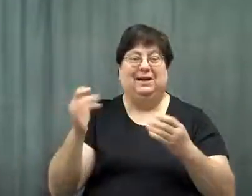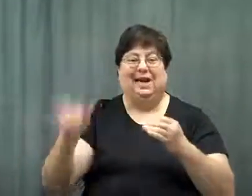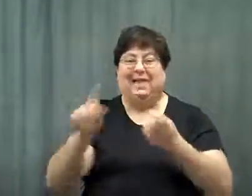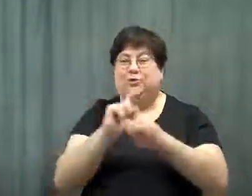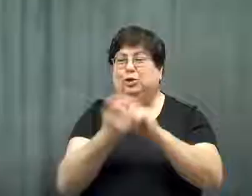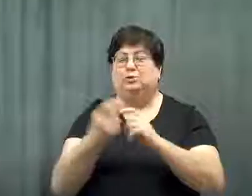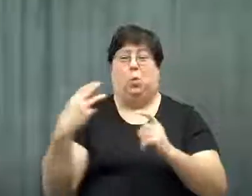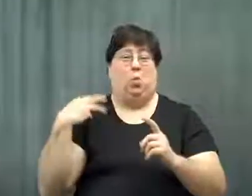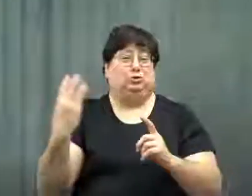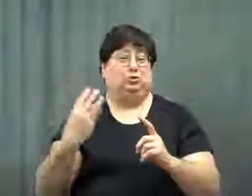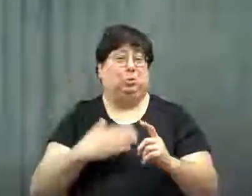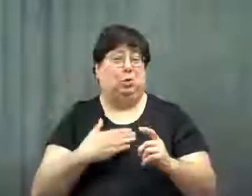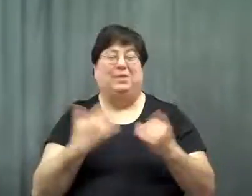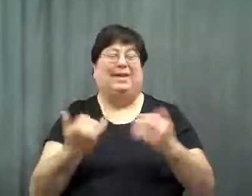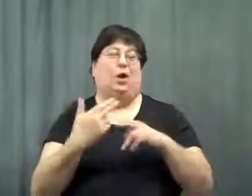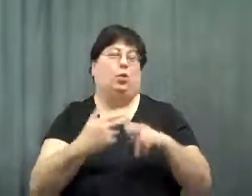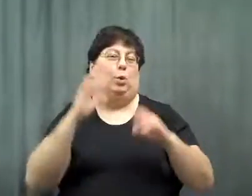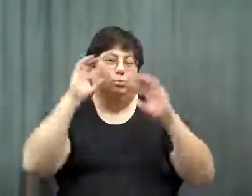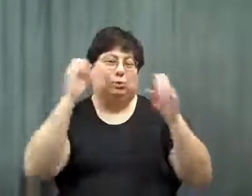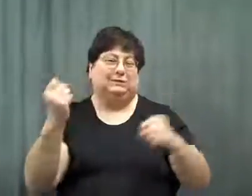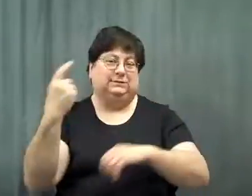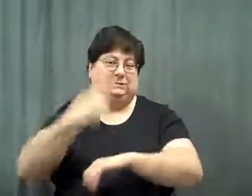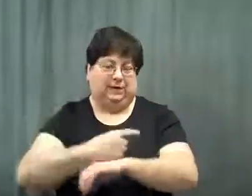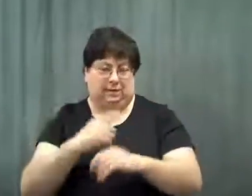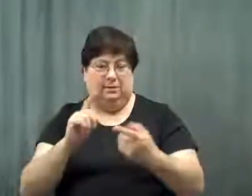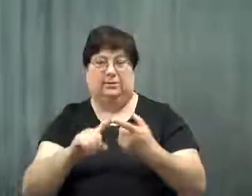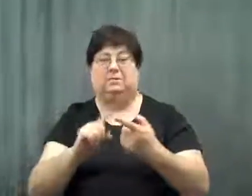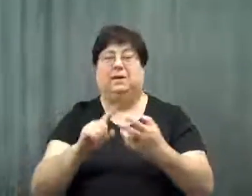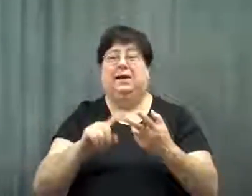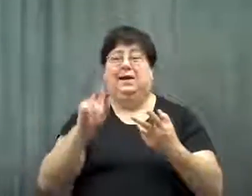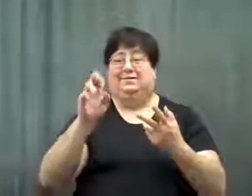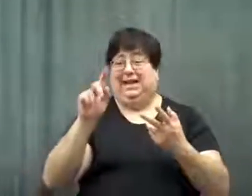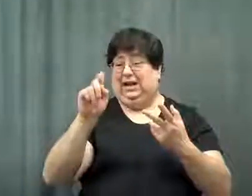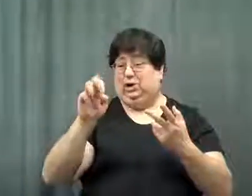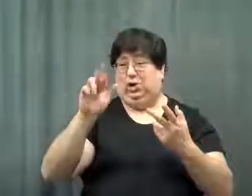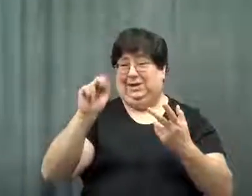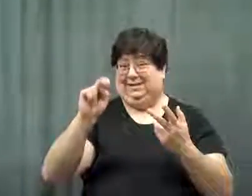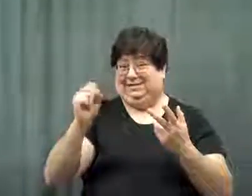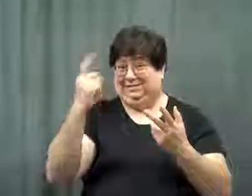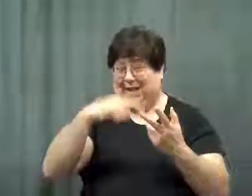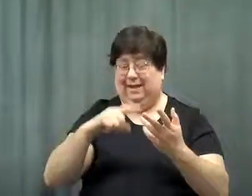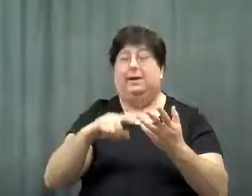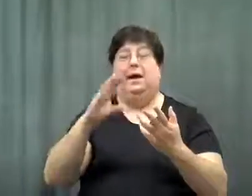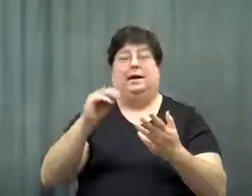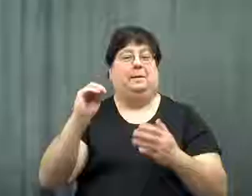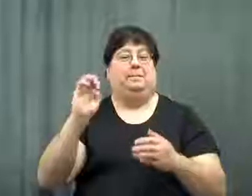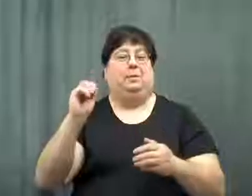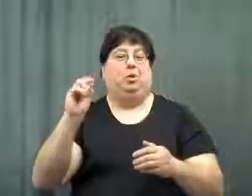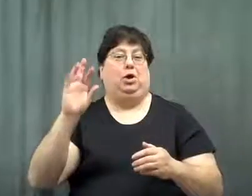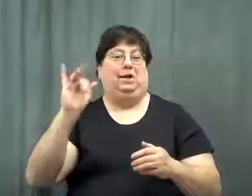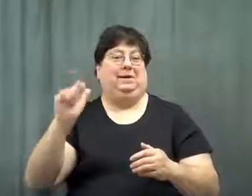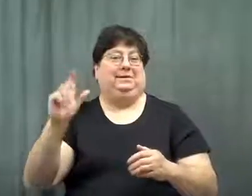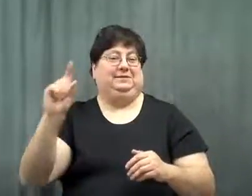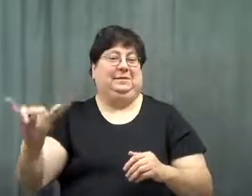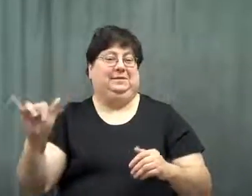One was Washington's Birthday, now referred to as President's Day. The other two were Veteran's Day and Memorial Day.